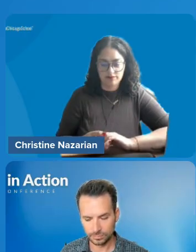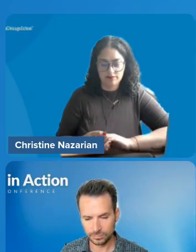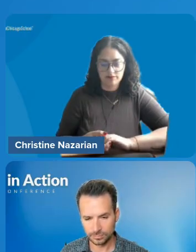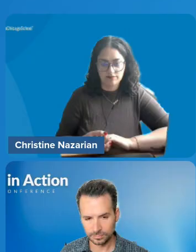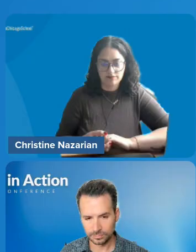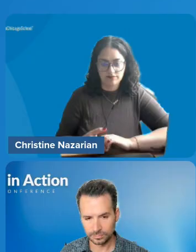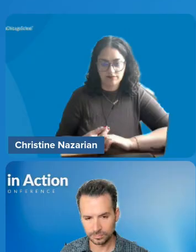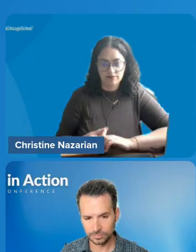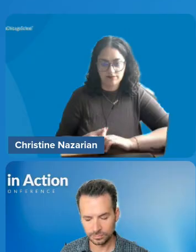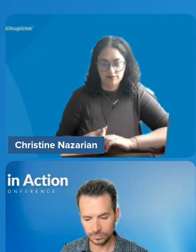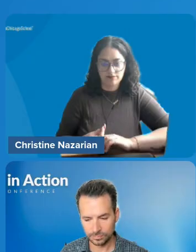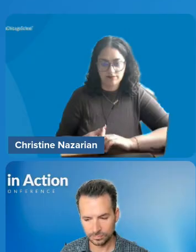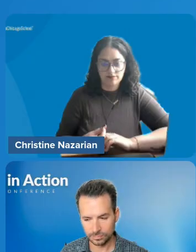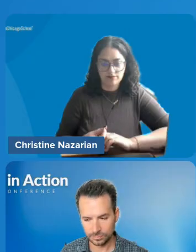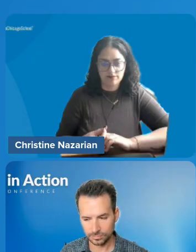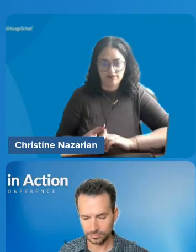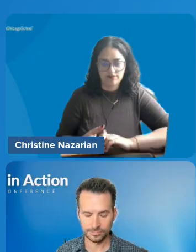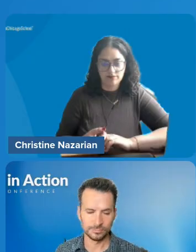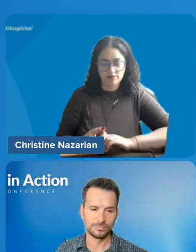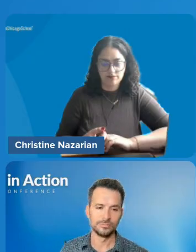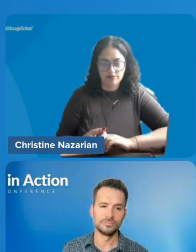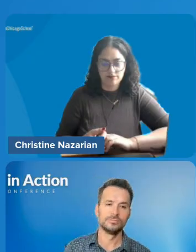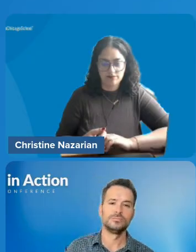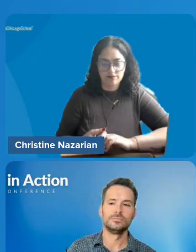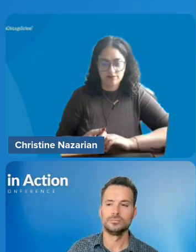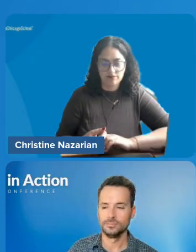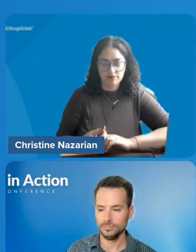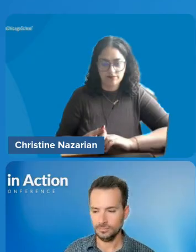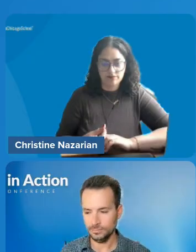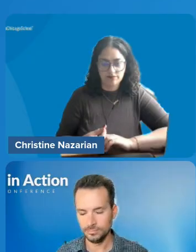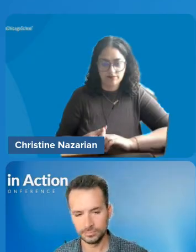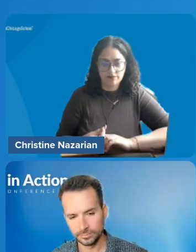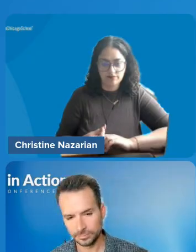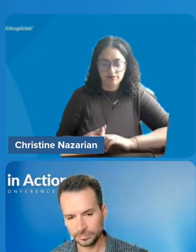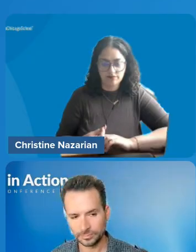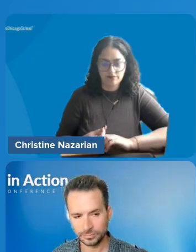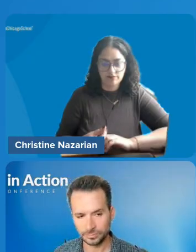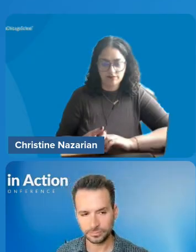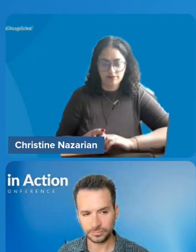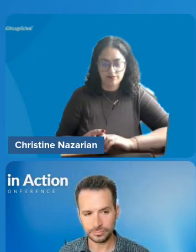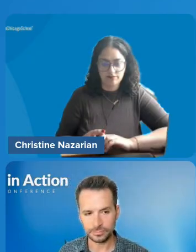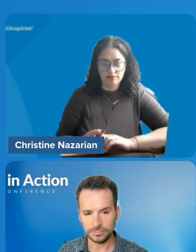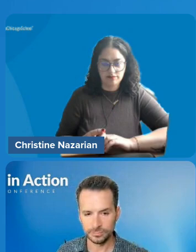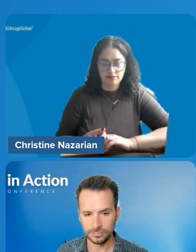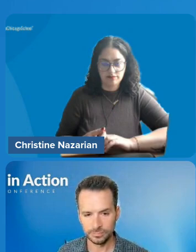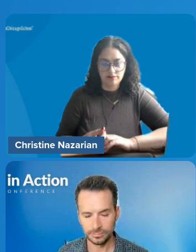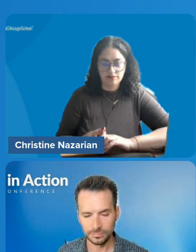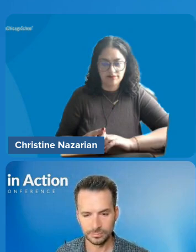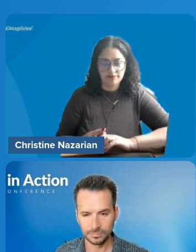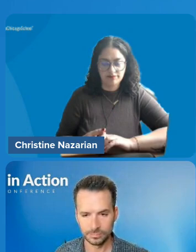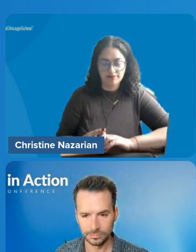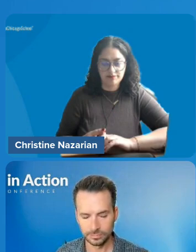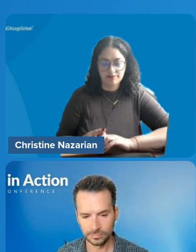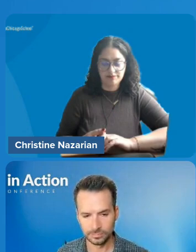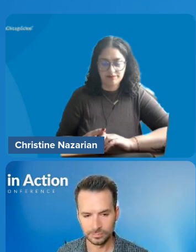But it doesn't help because then nothing changes. He just wants the fighting to stop right now. but he doesn't care about like what's